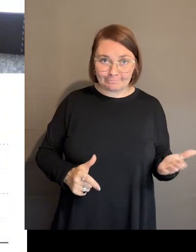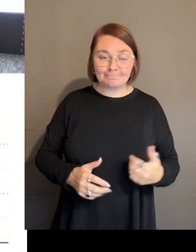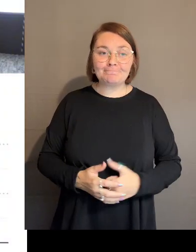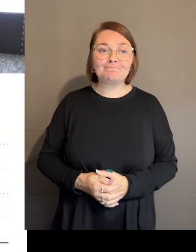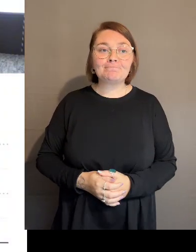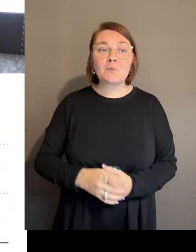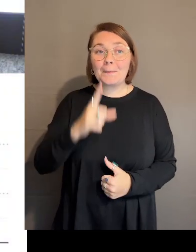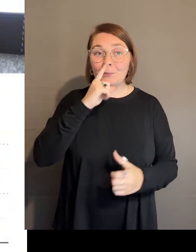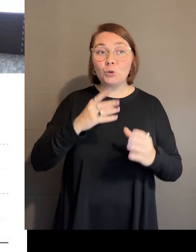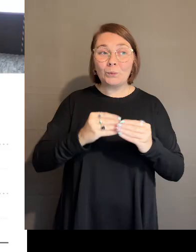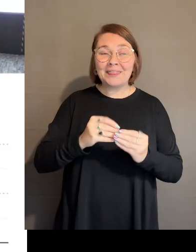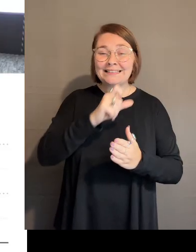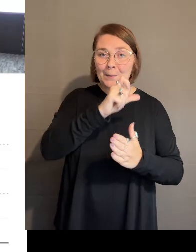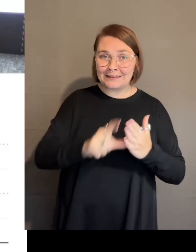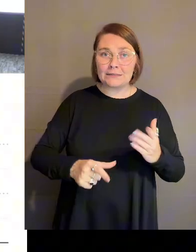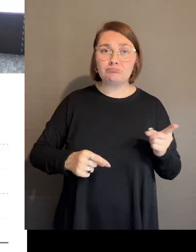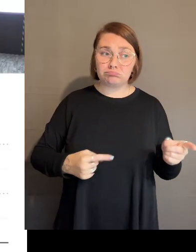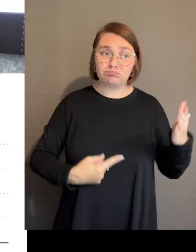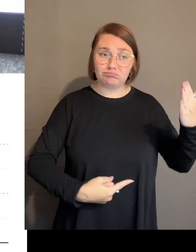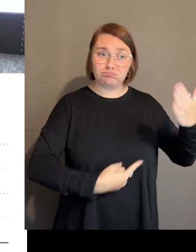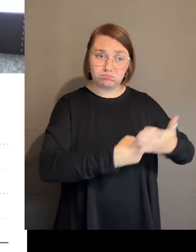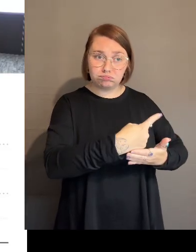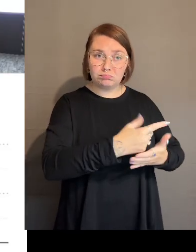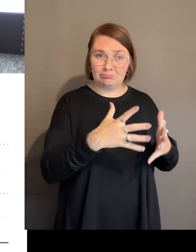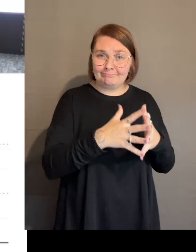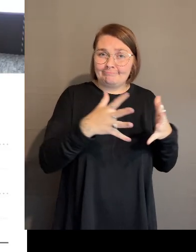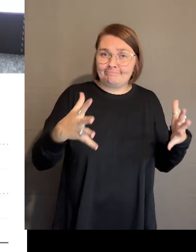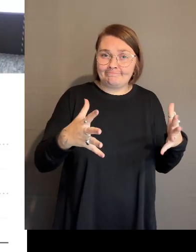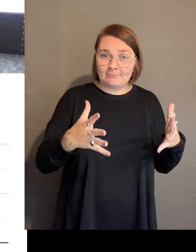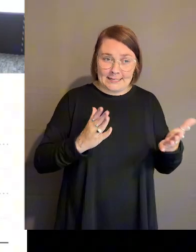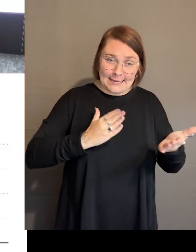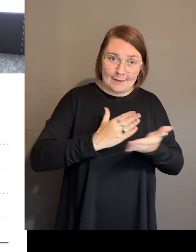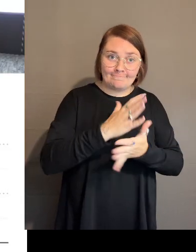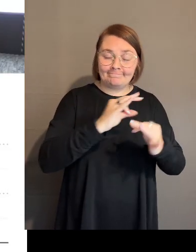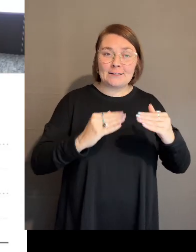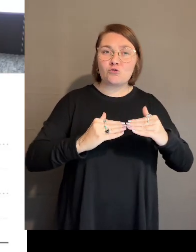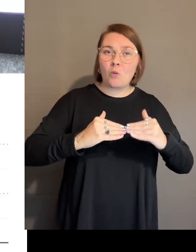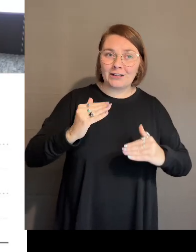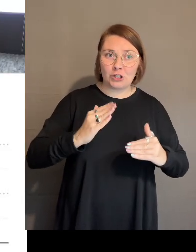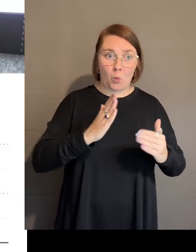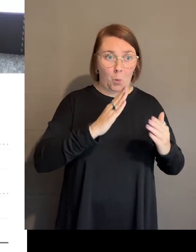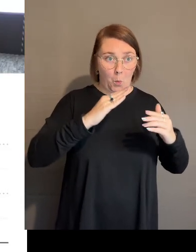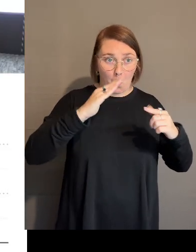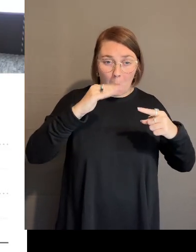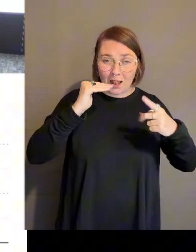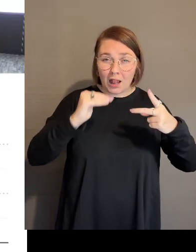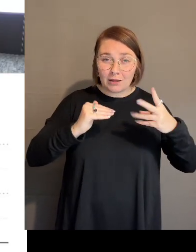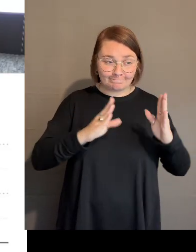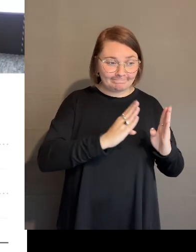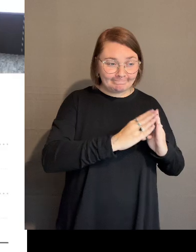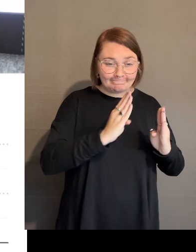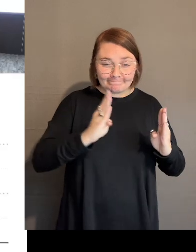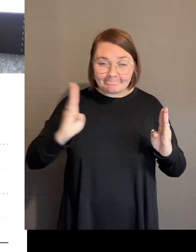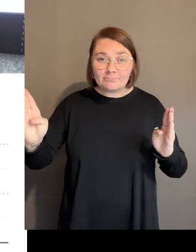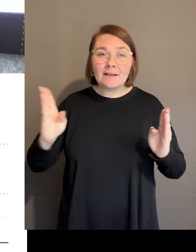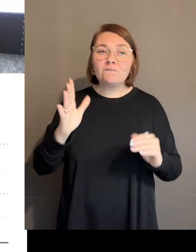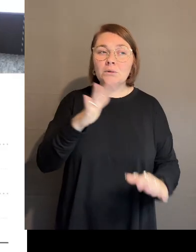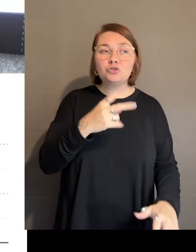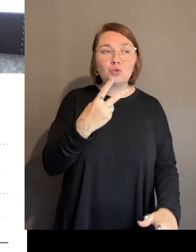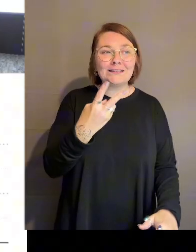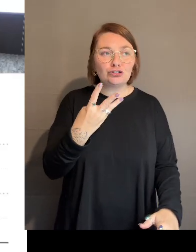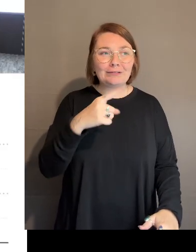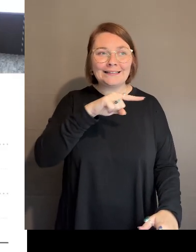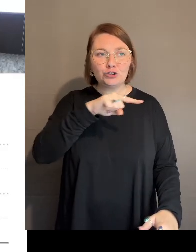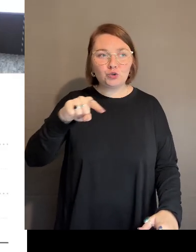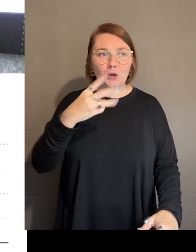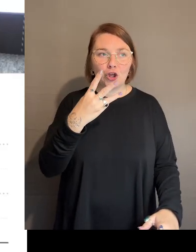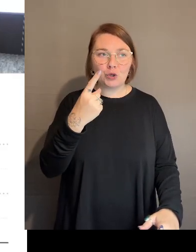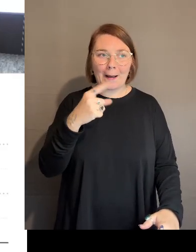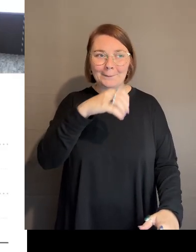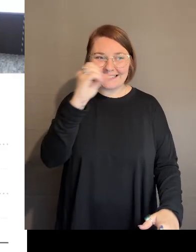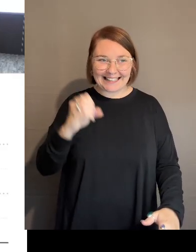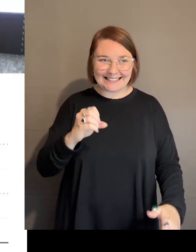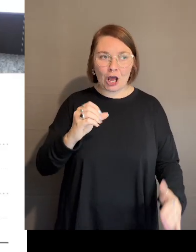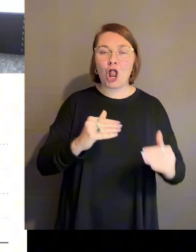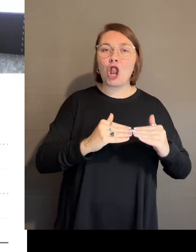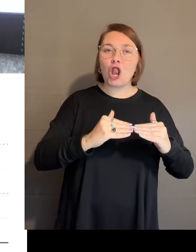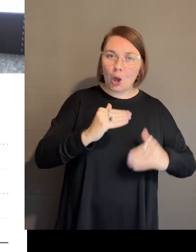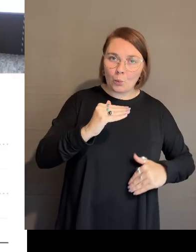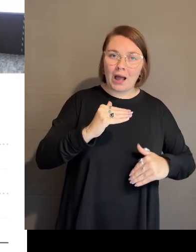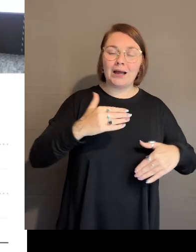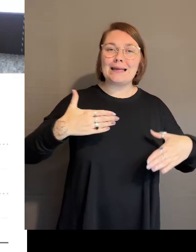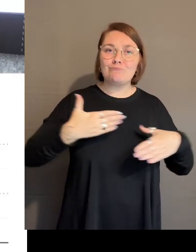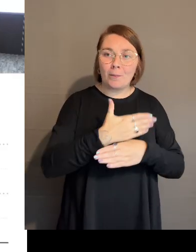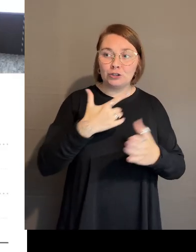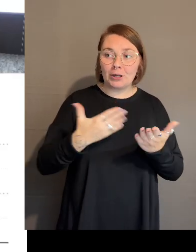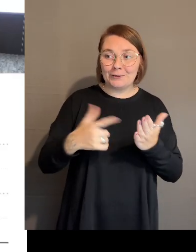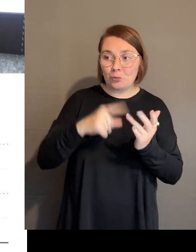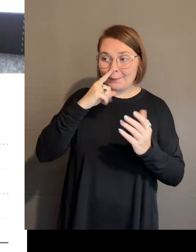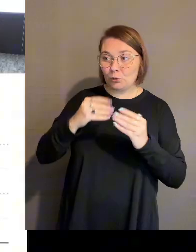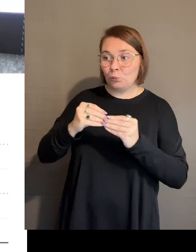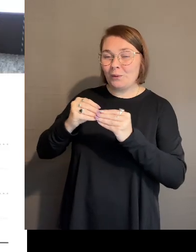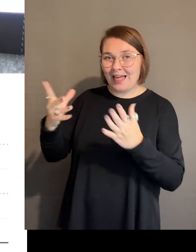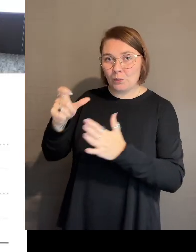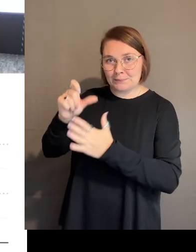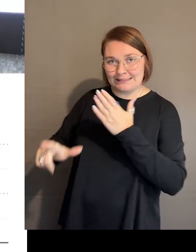People with disability experienced large absolute inequalities across all waves. They had approximately 23 to 31 percentage points lower employment compared to people without disability.